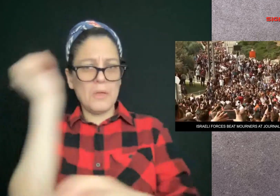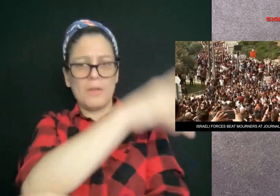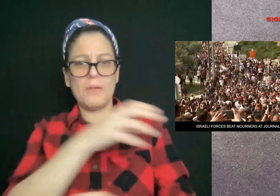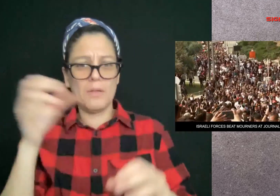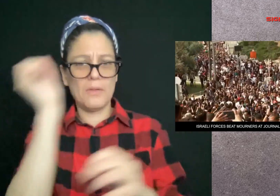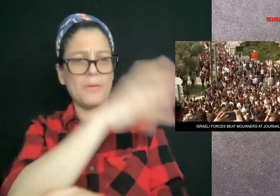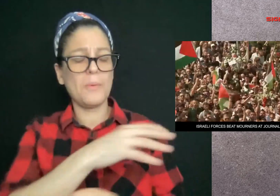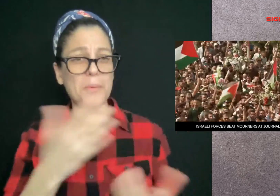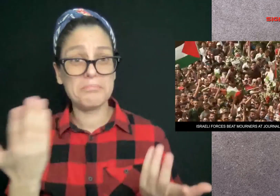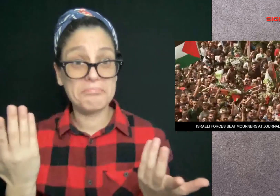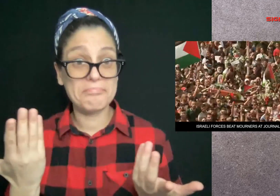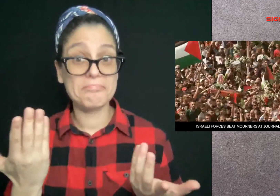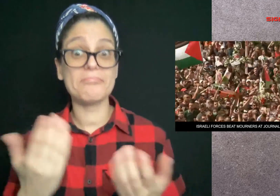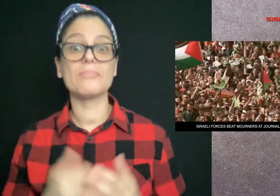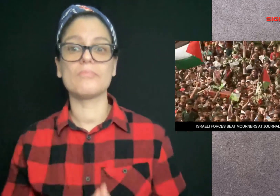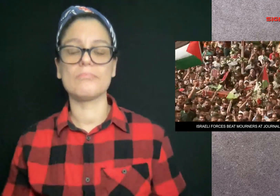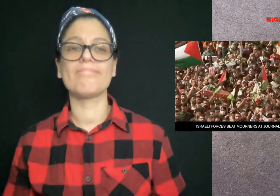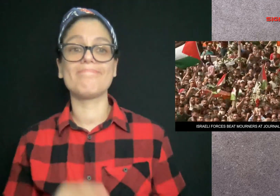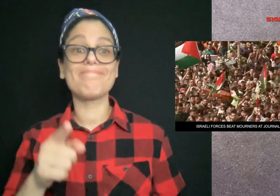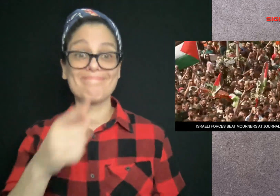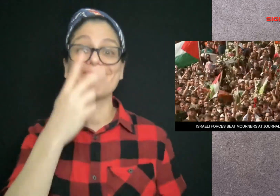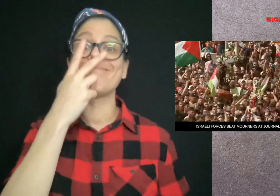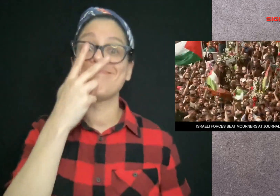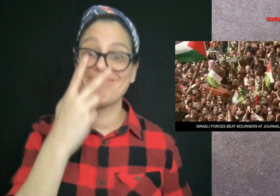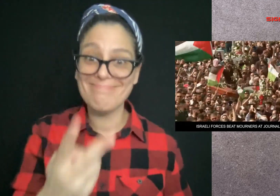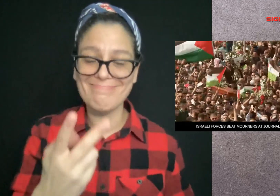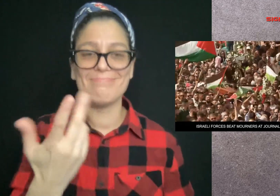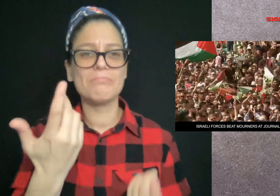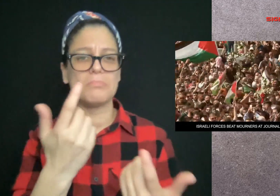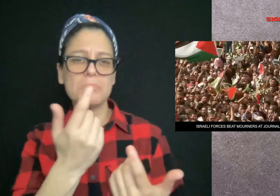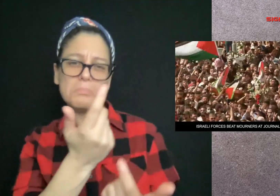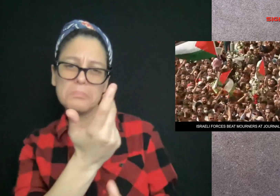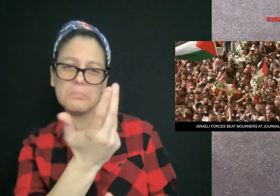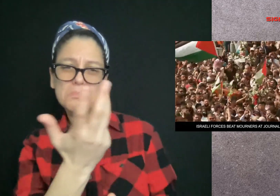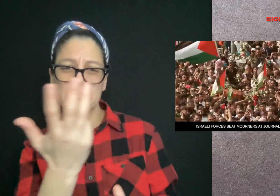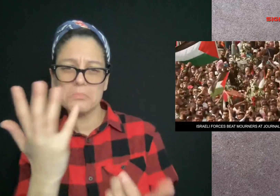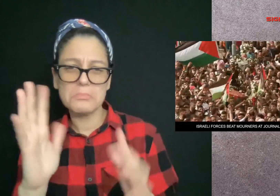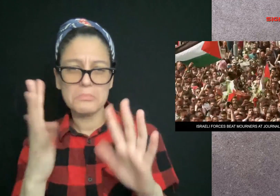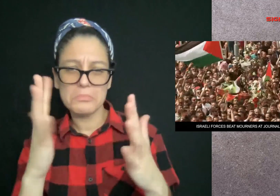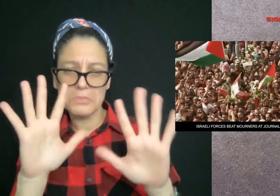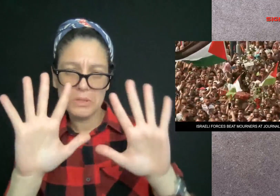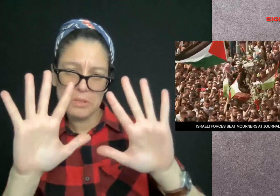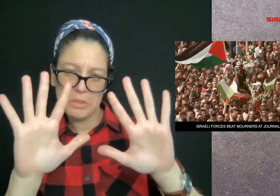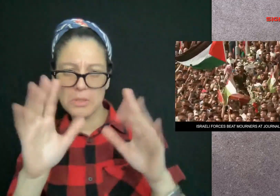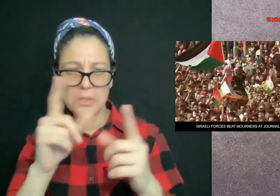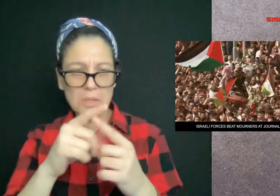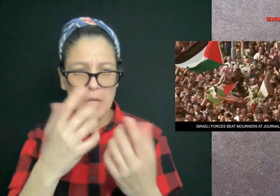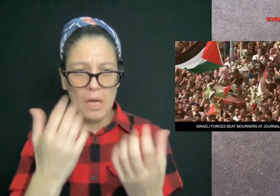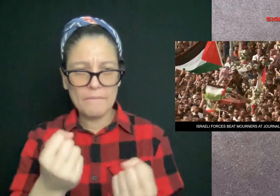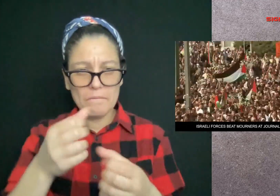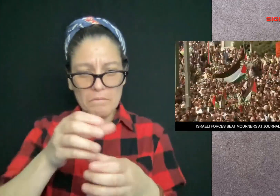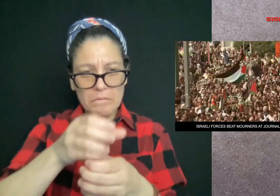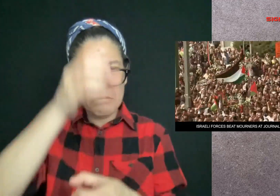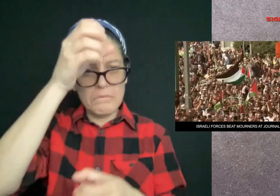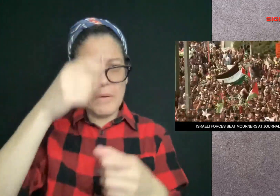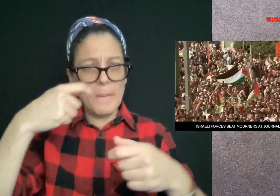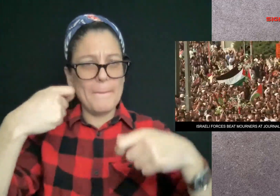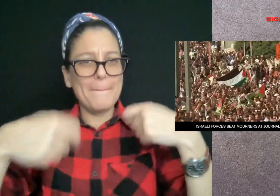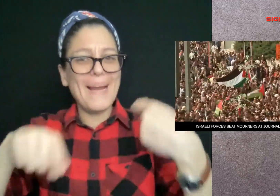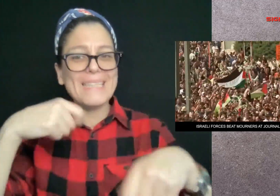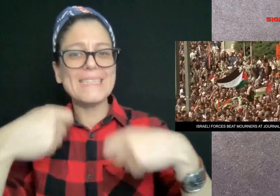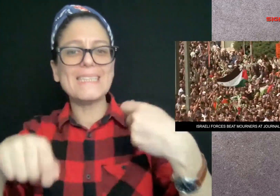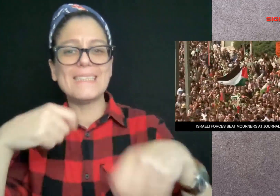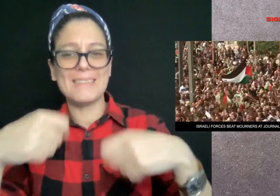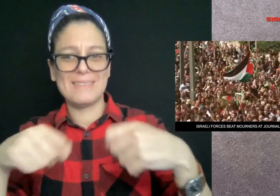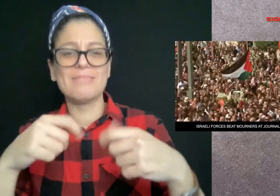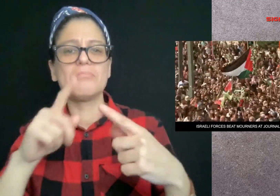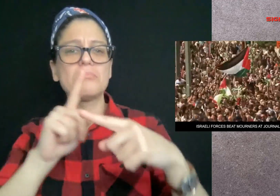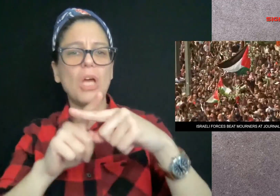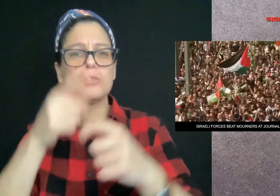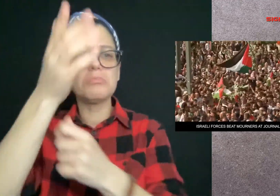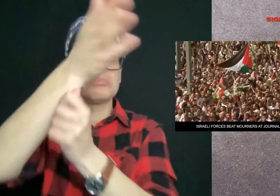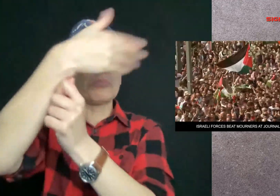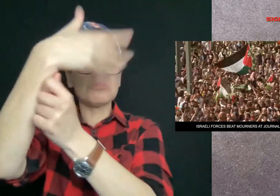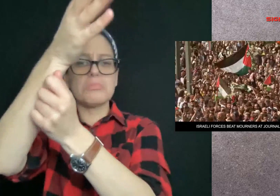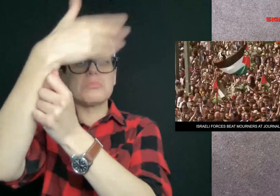CNN reviewed the video but did not see any stones they did see dozens of plastic bottles